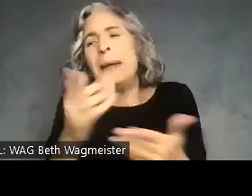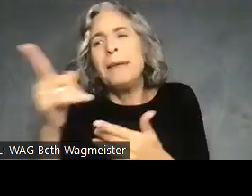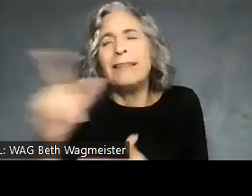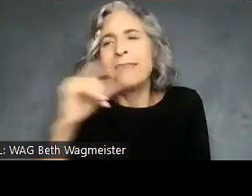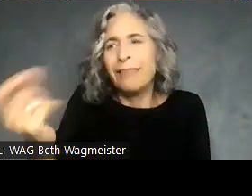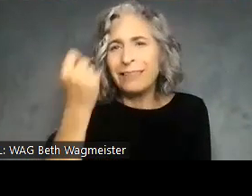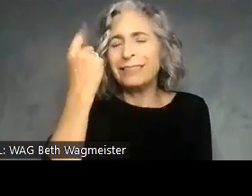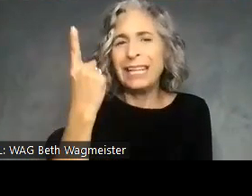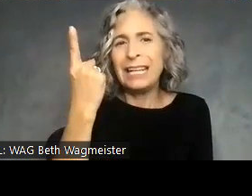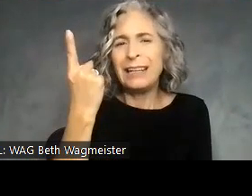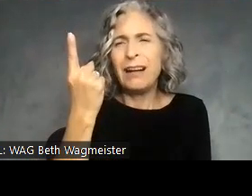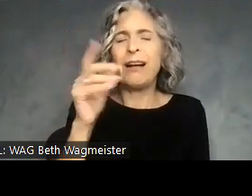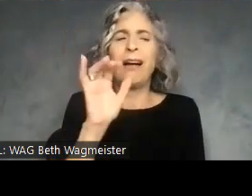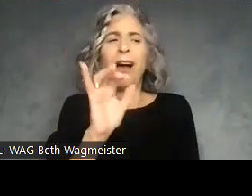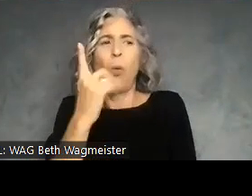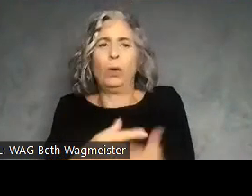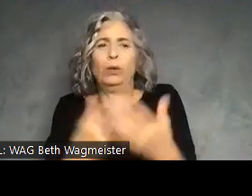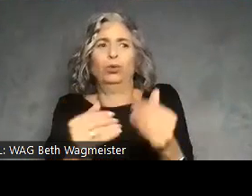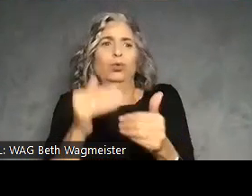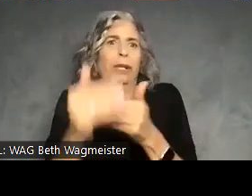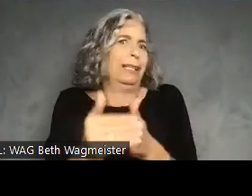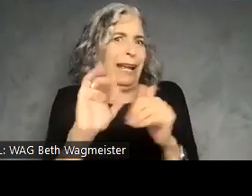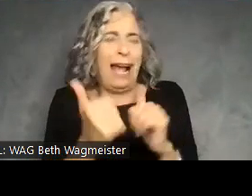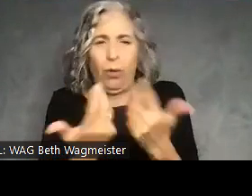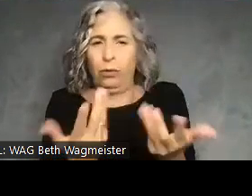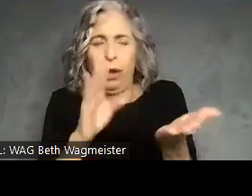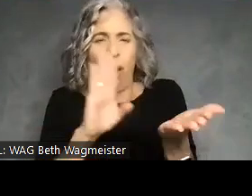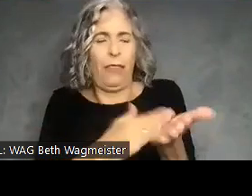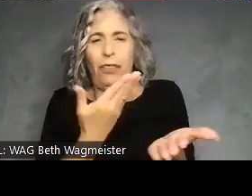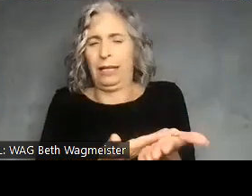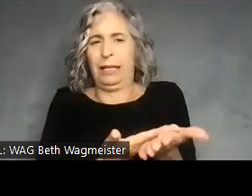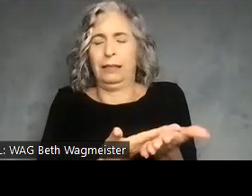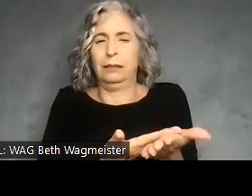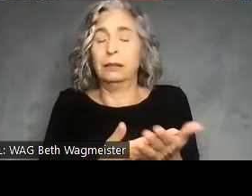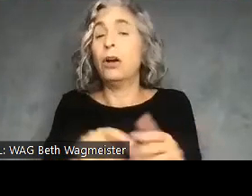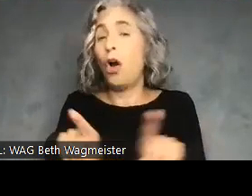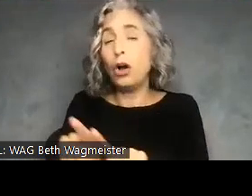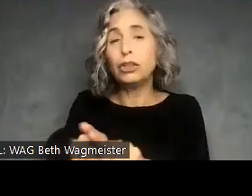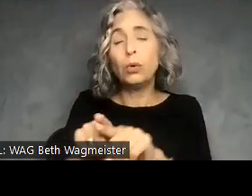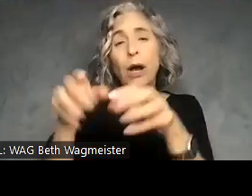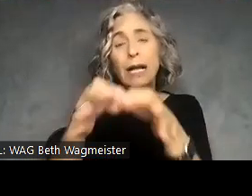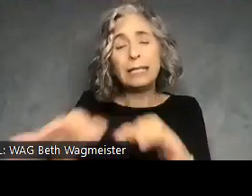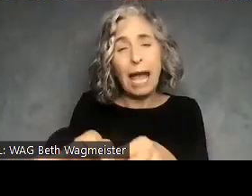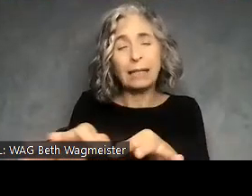can provide alternatives to CAPTCHAs. Users with visual impairments may not be able to use those